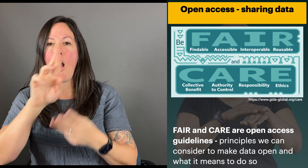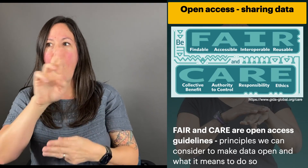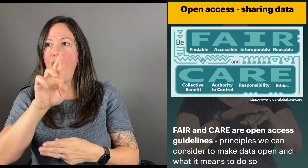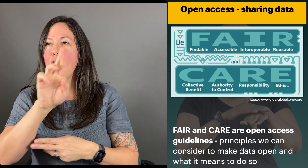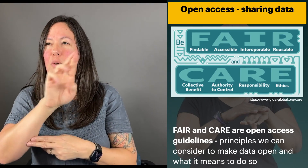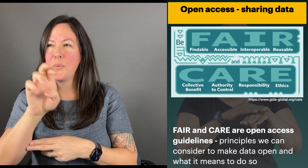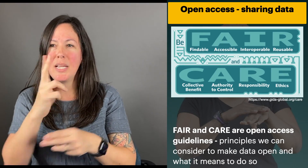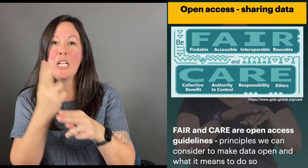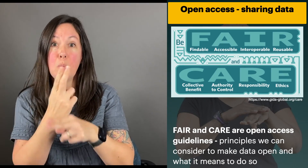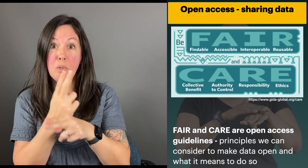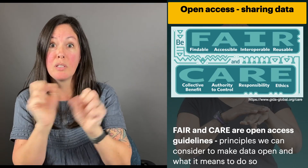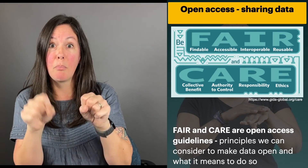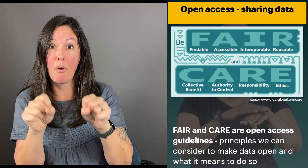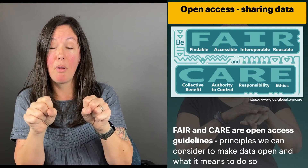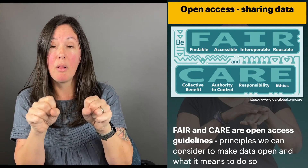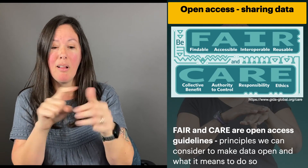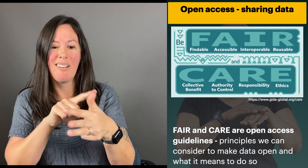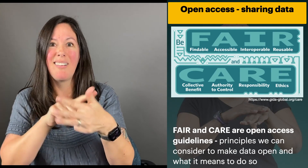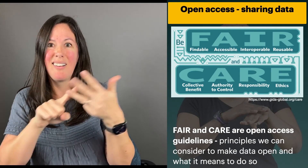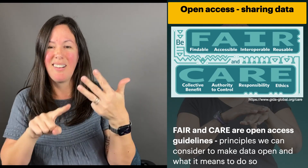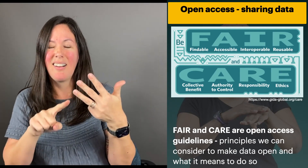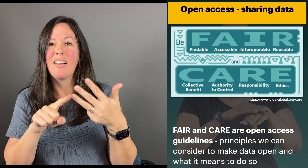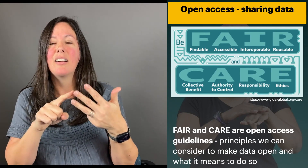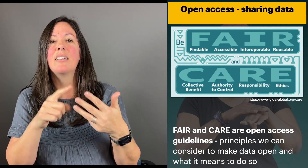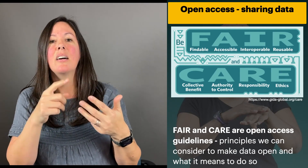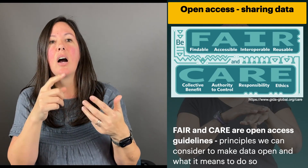a for accessible I for